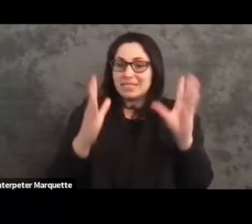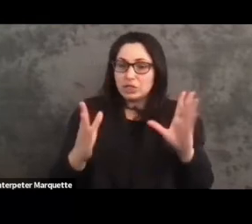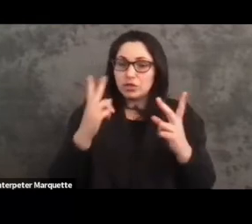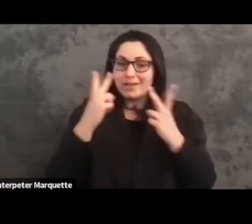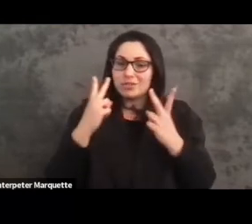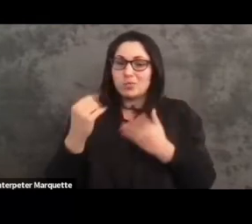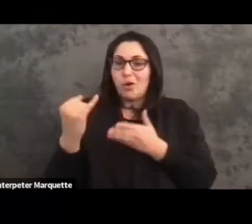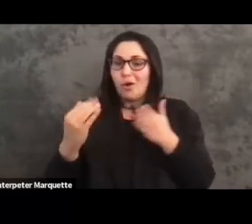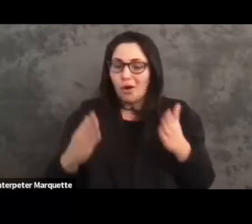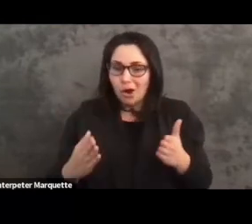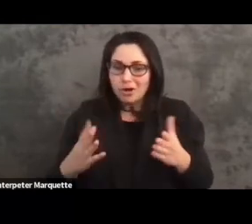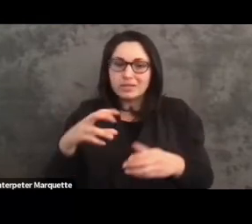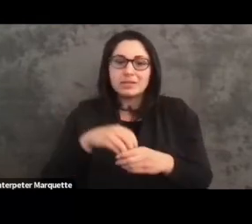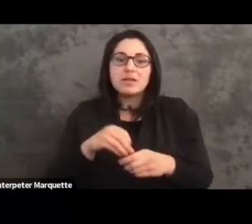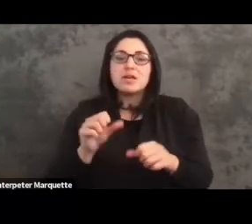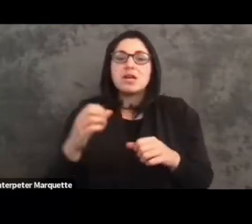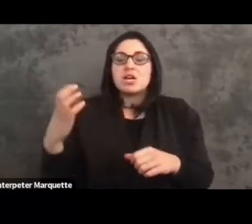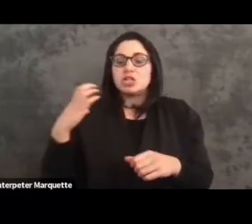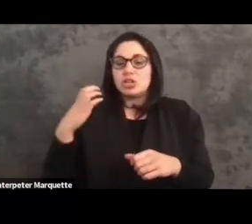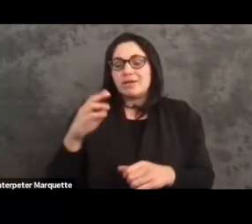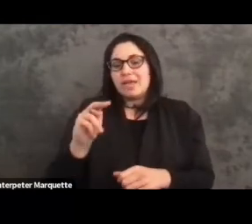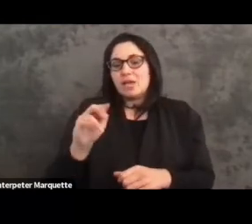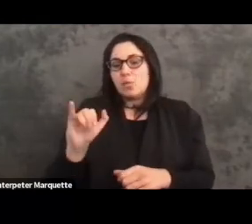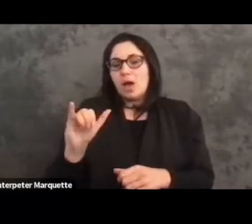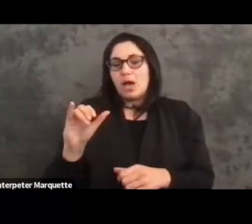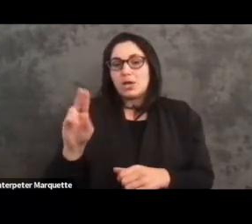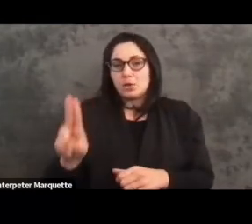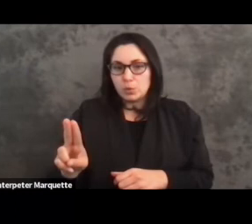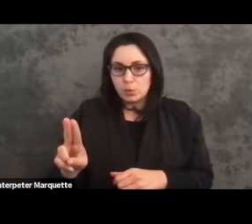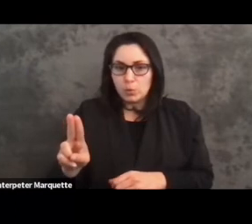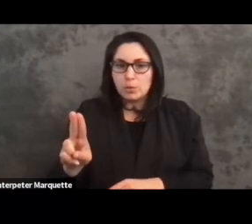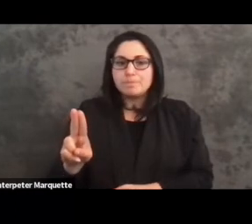today. I'm also a visual artist and a teacher. And I serve as chair of the Department of